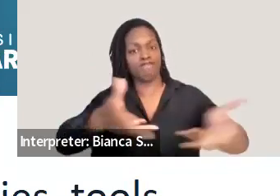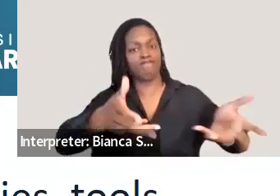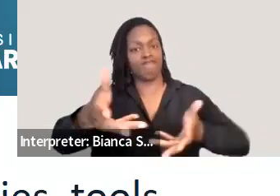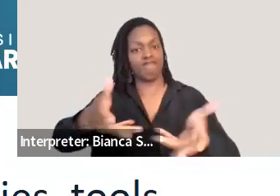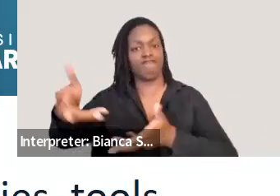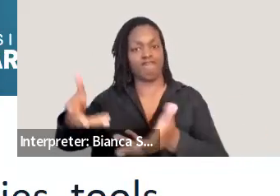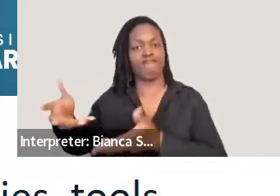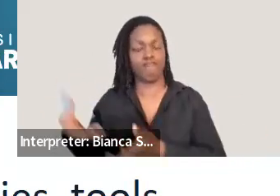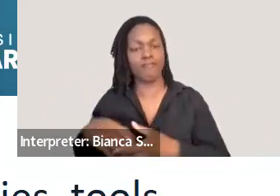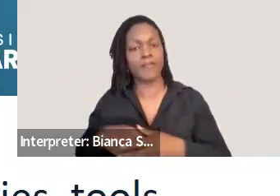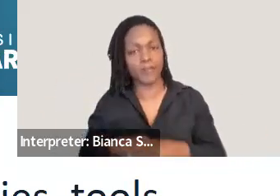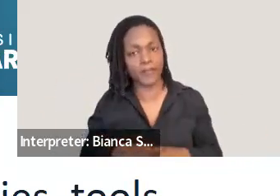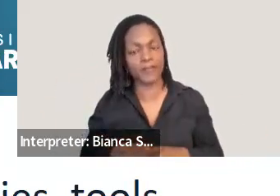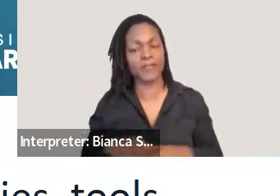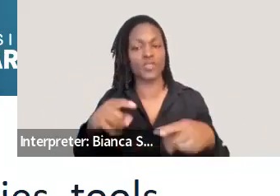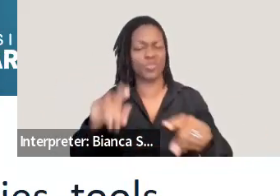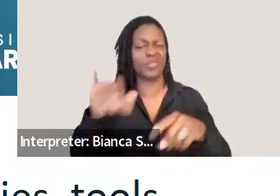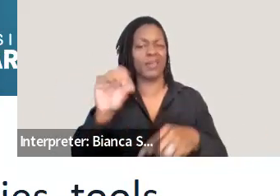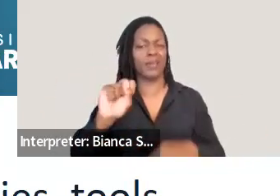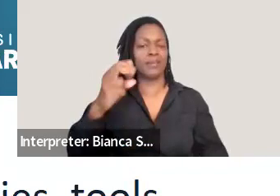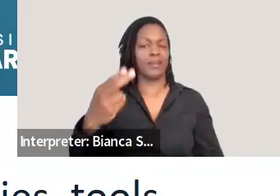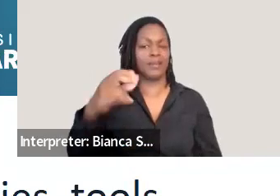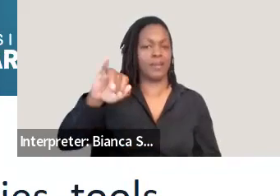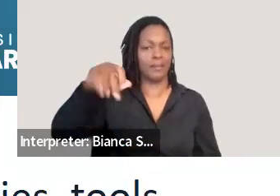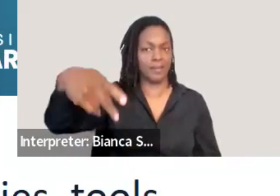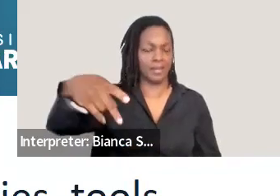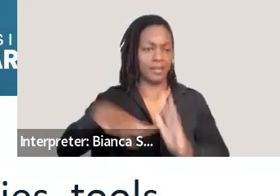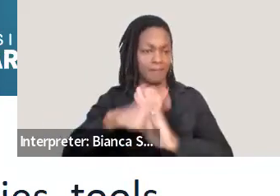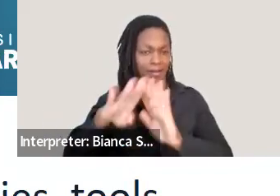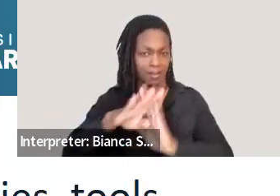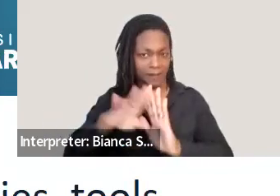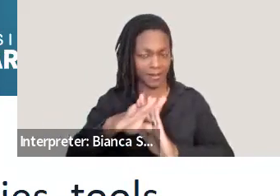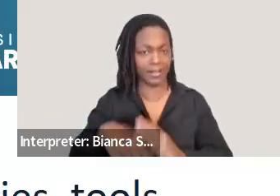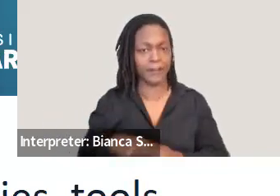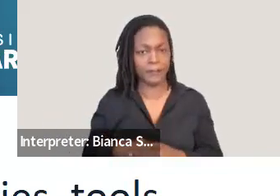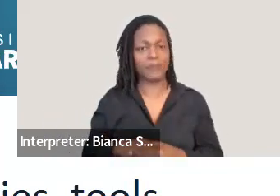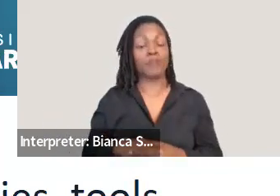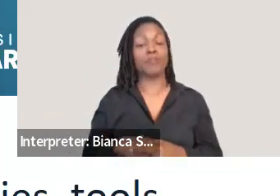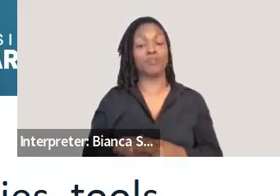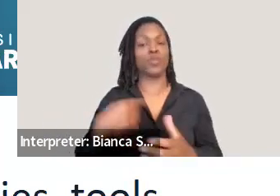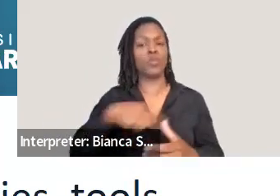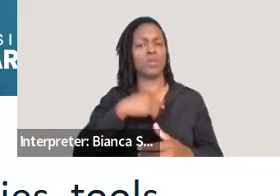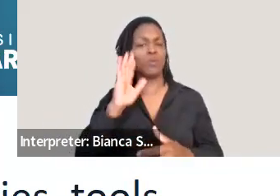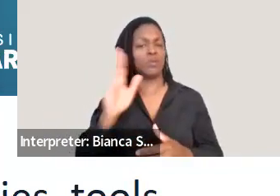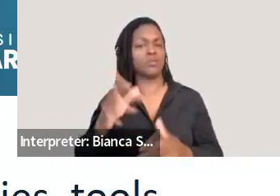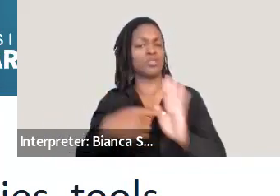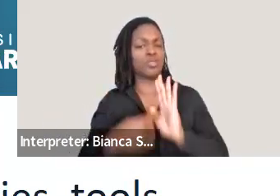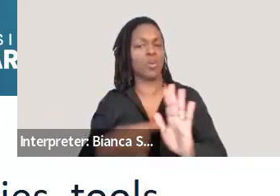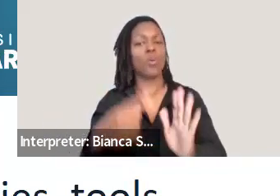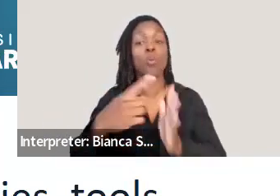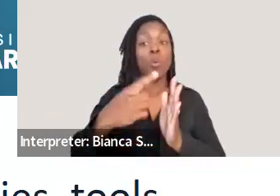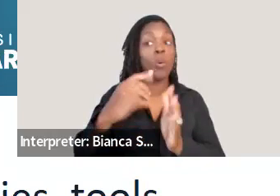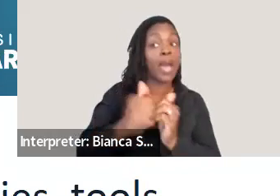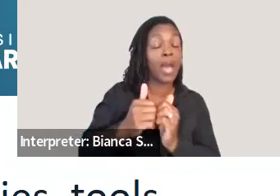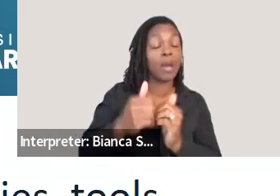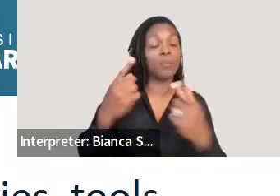We'll demonstrate. What we think is effective implementation of those strategies and tools. To actually develop the goals and objectives of the plan.